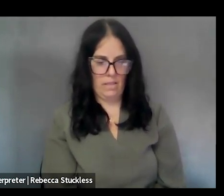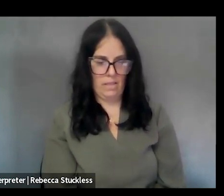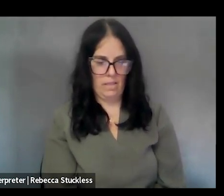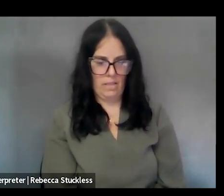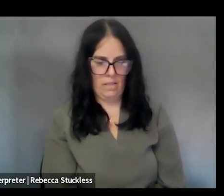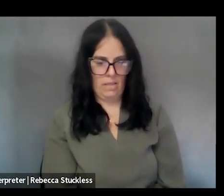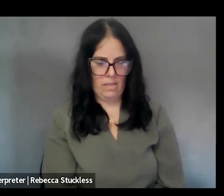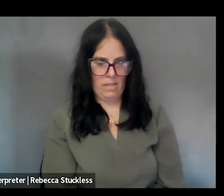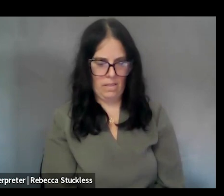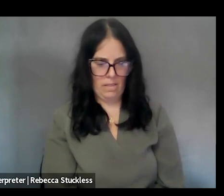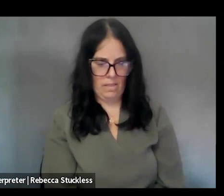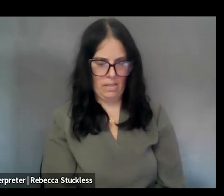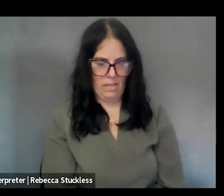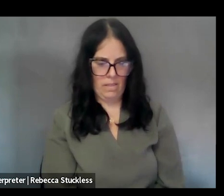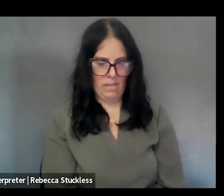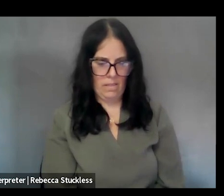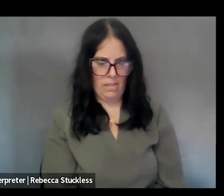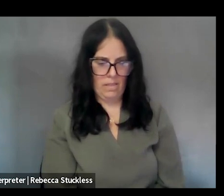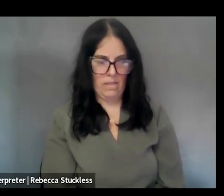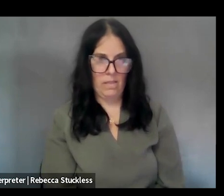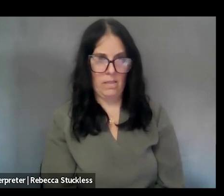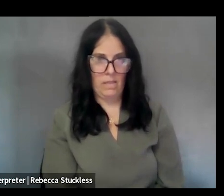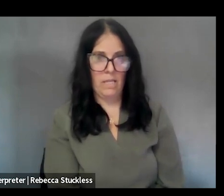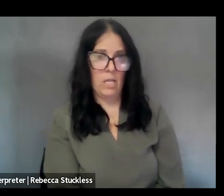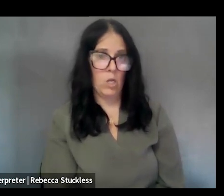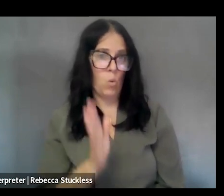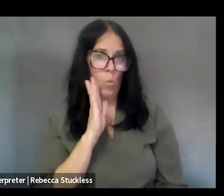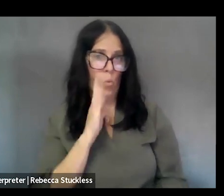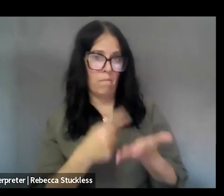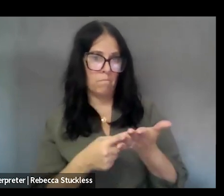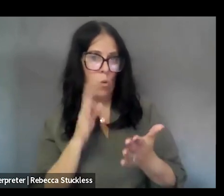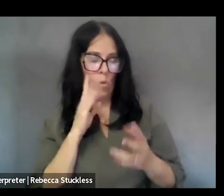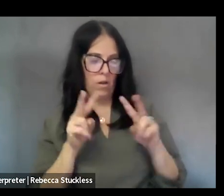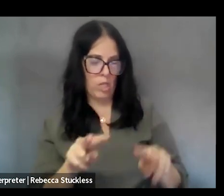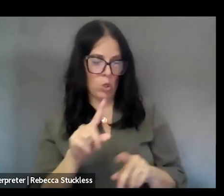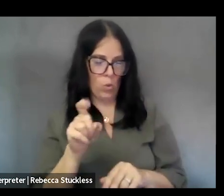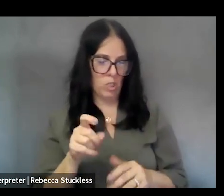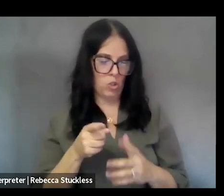accessibility needs needs or questions you may have throughout today's webinar. Please send any